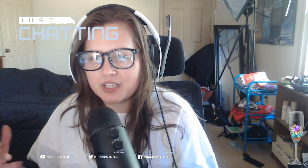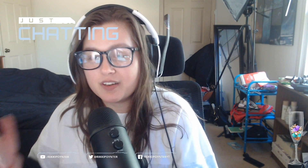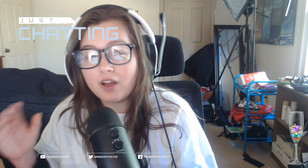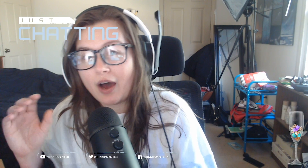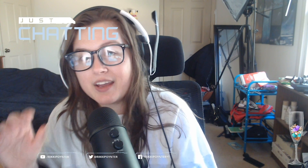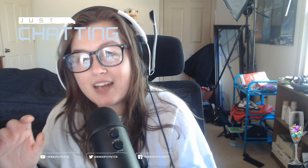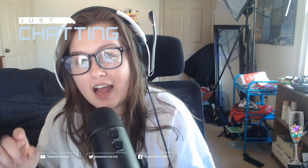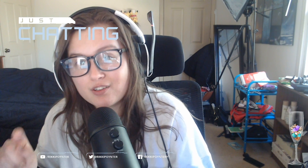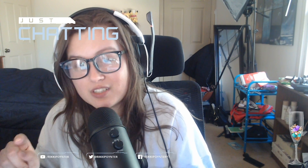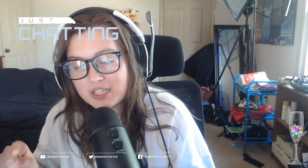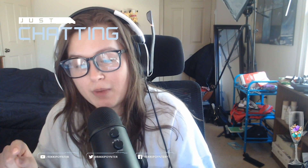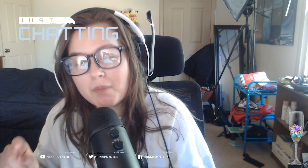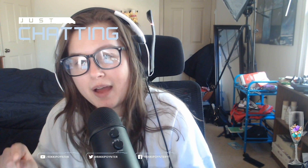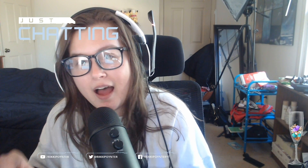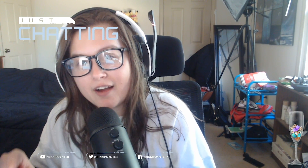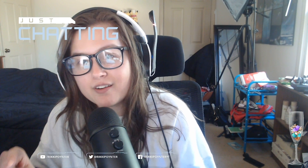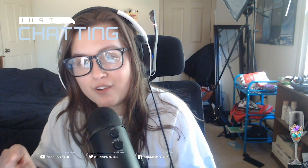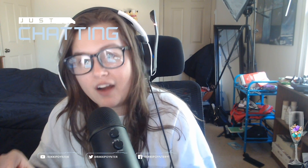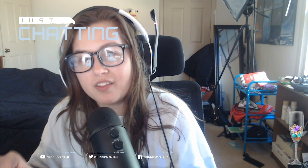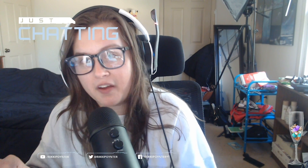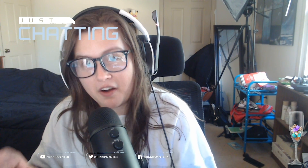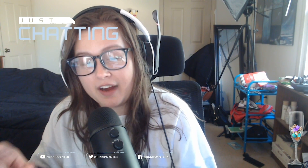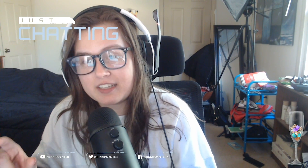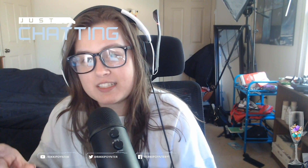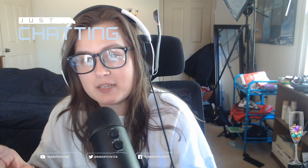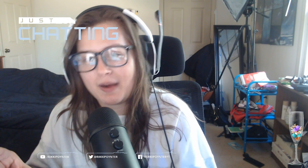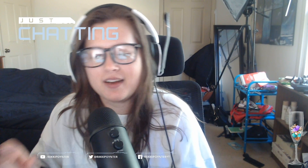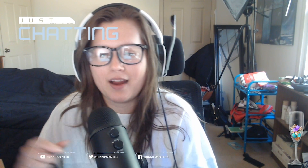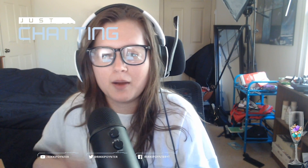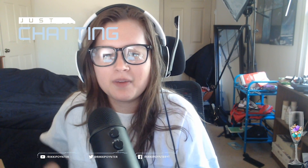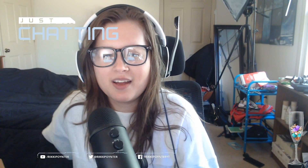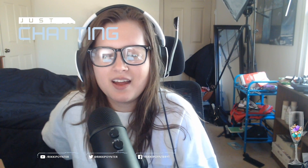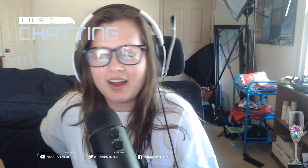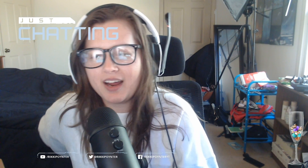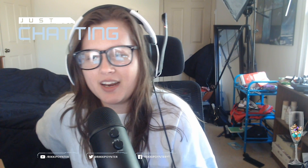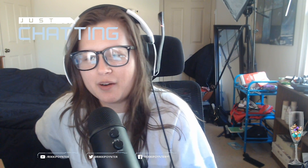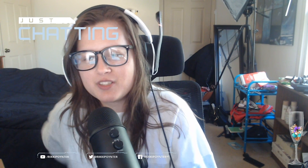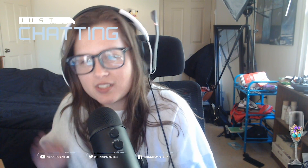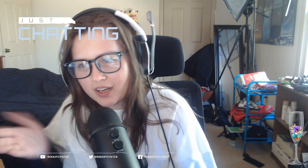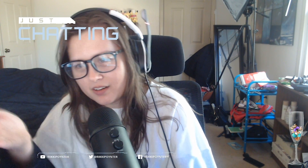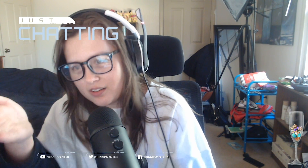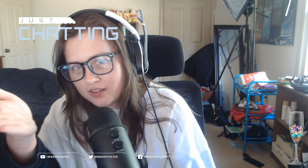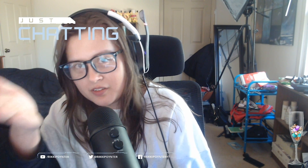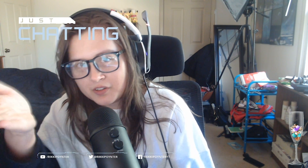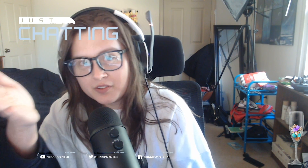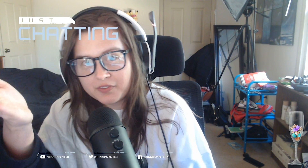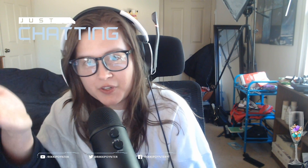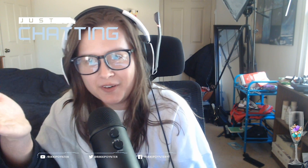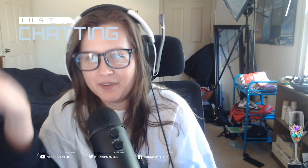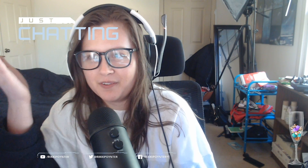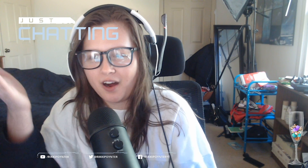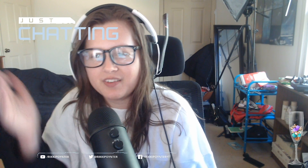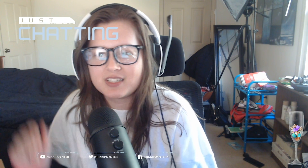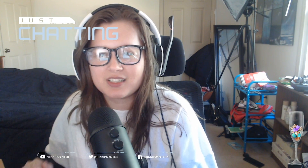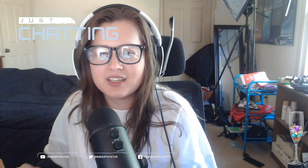even though I could actually see my bag right there. I could see my name. And I was just like "The food!" Obviously.